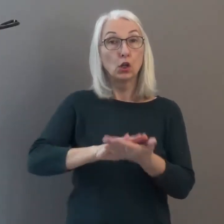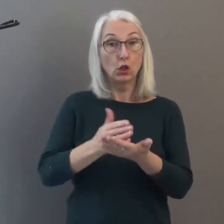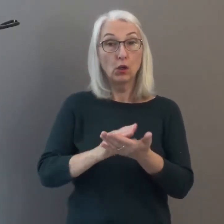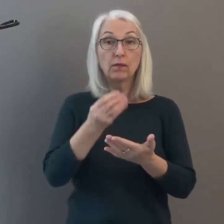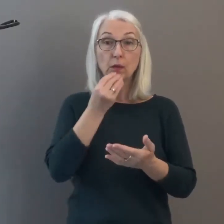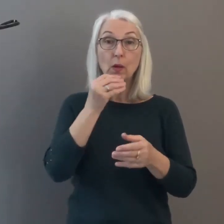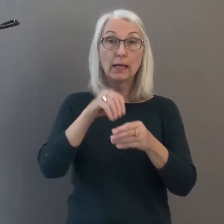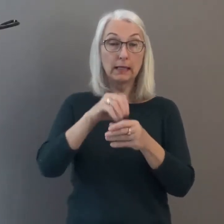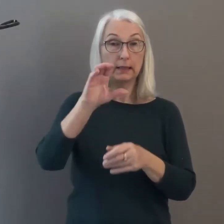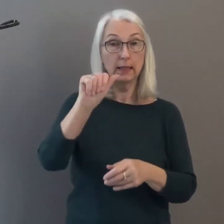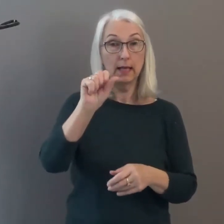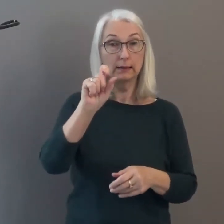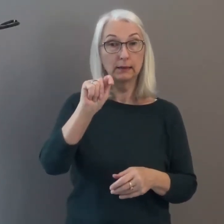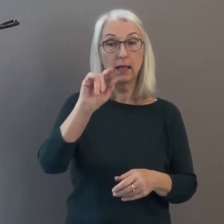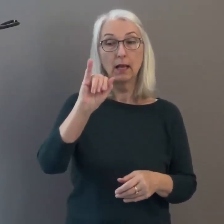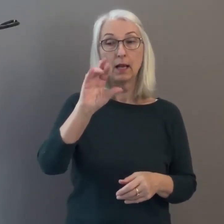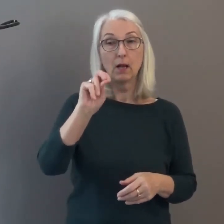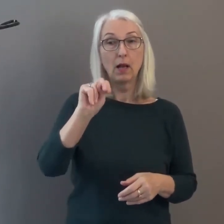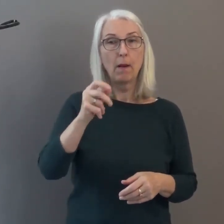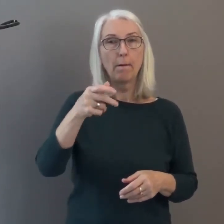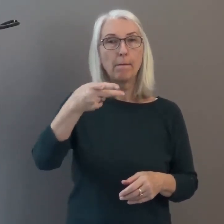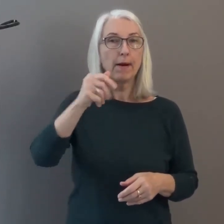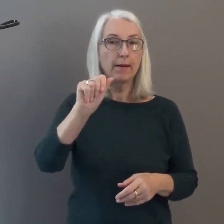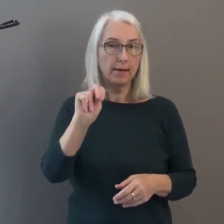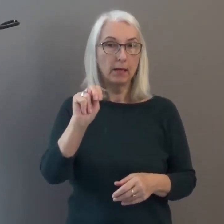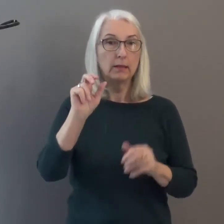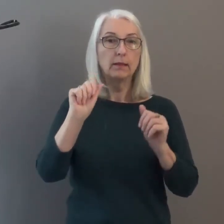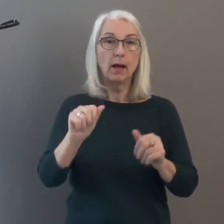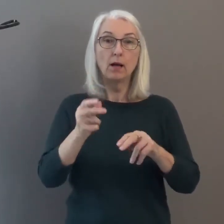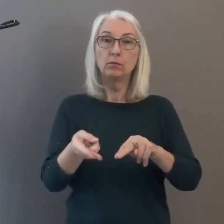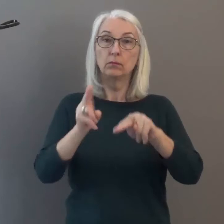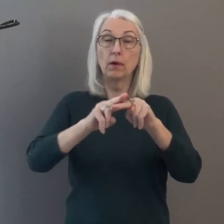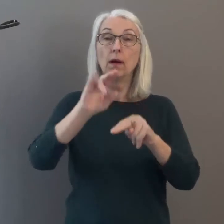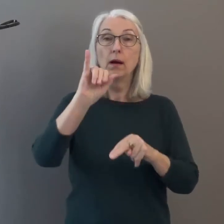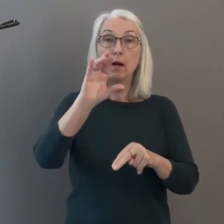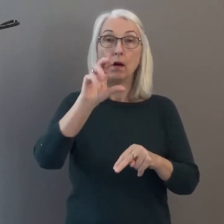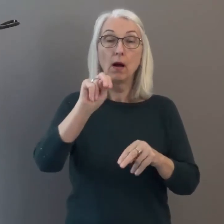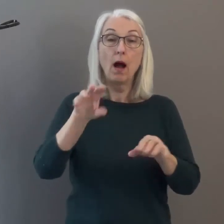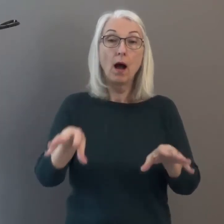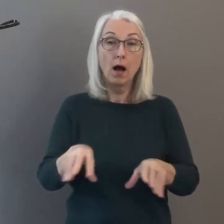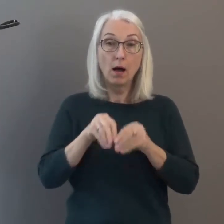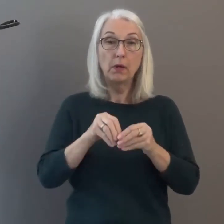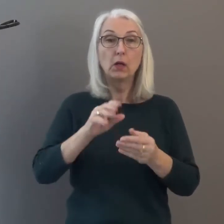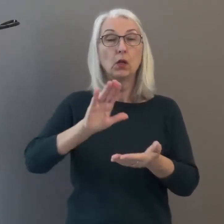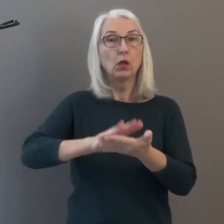Cooking foods in cast iron pans can increase iron absorption.